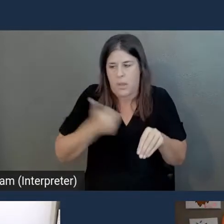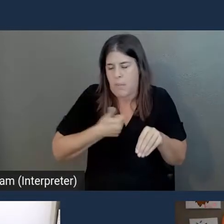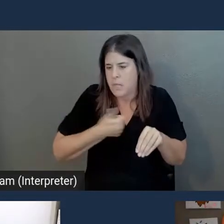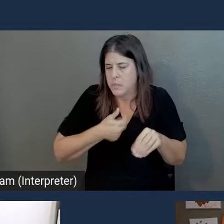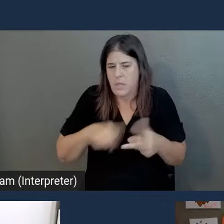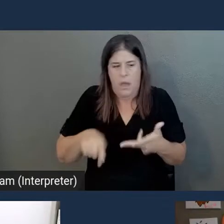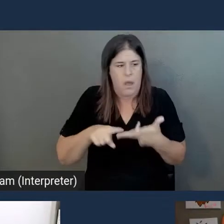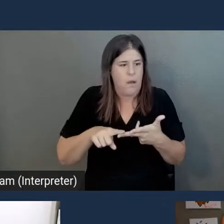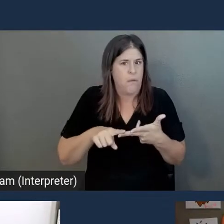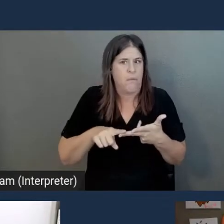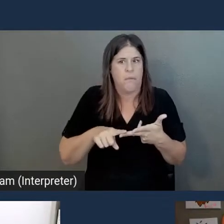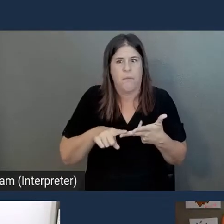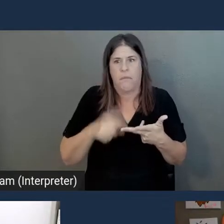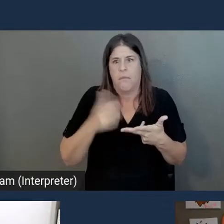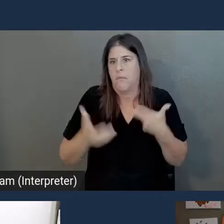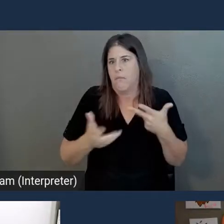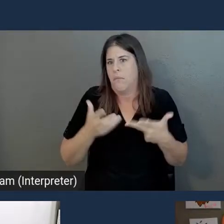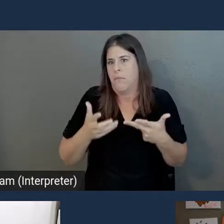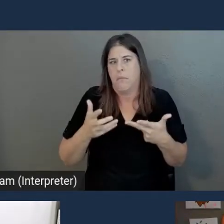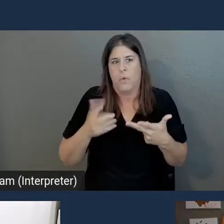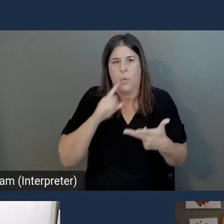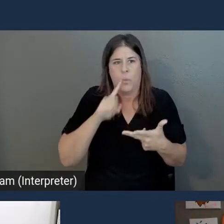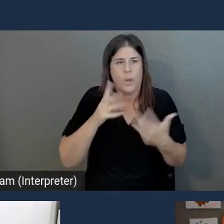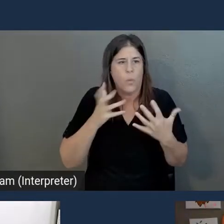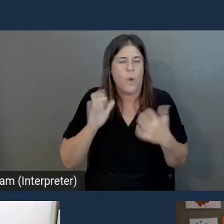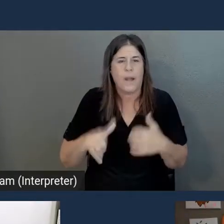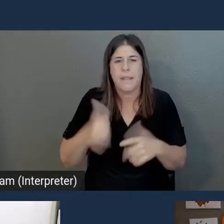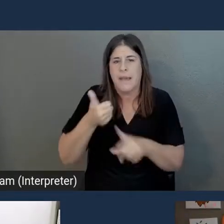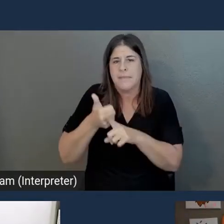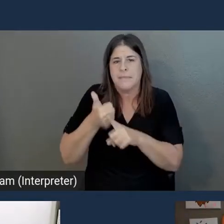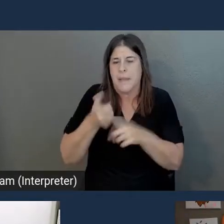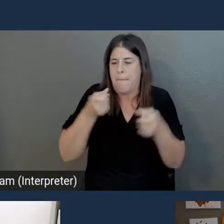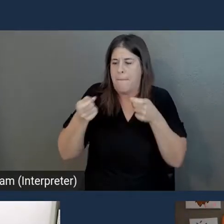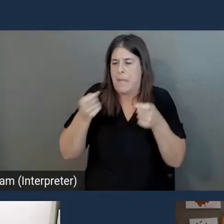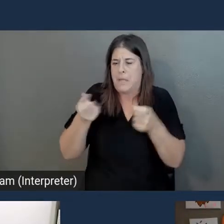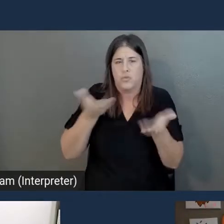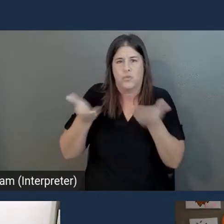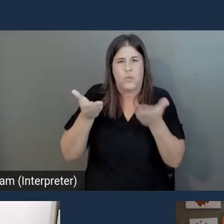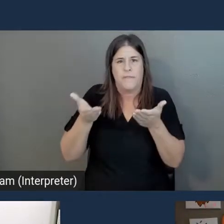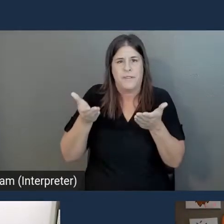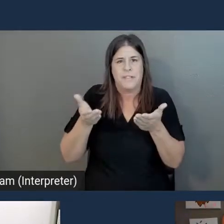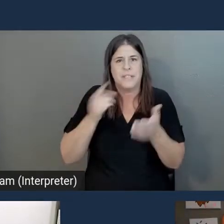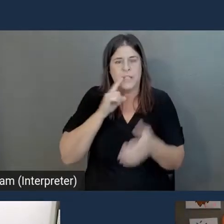to be self managed, ah, completely managed services. It's fantastic.